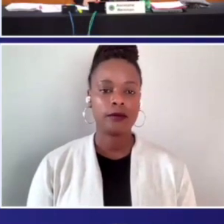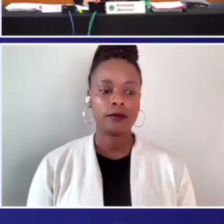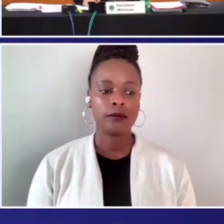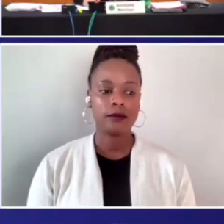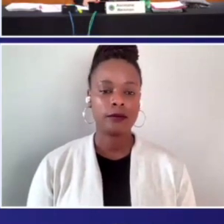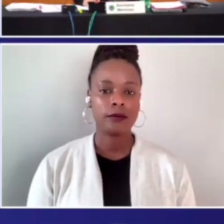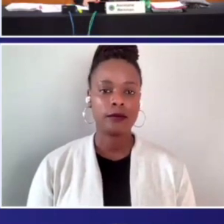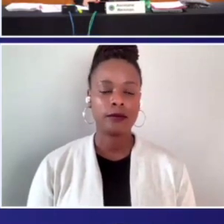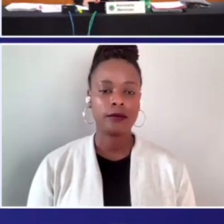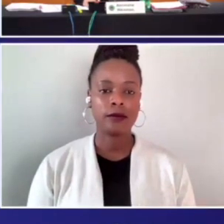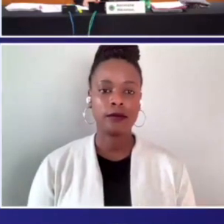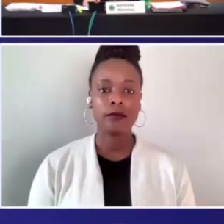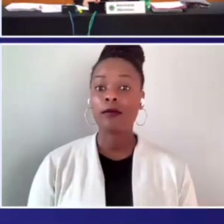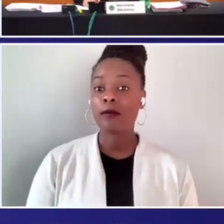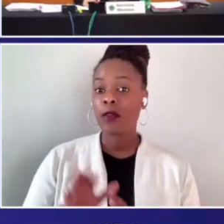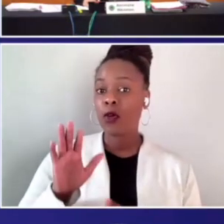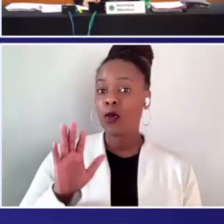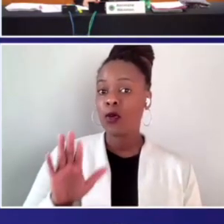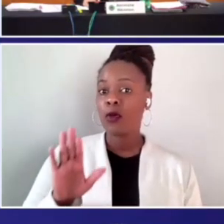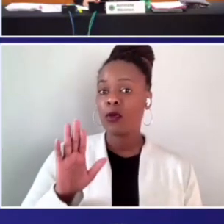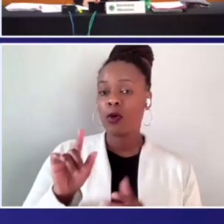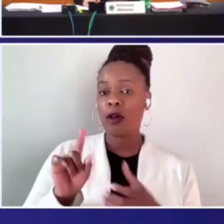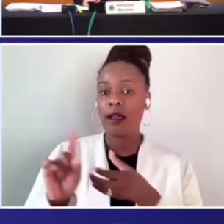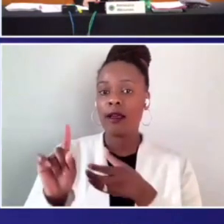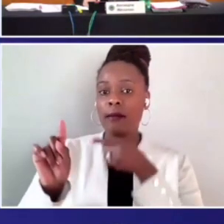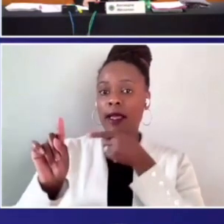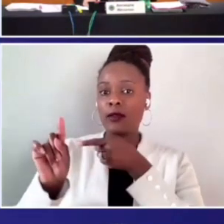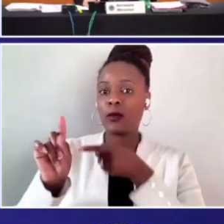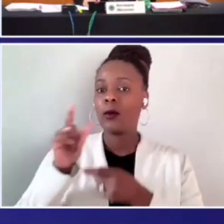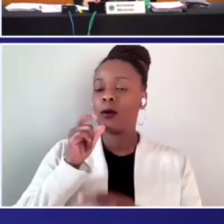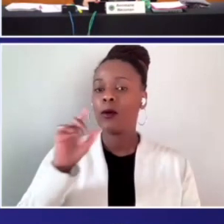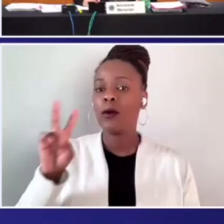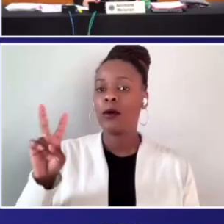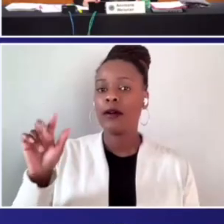Your escort is Valerie over here. Val, we'll do it right there.